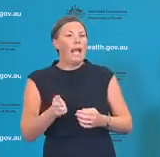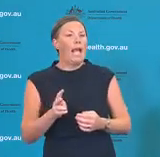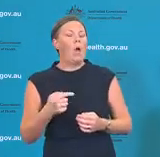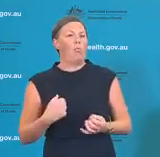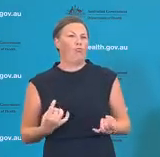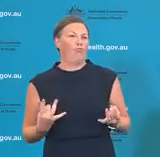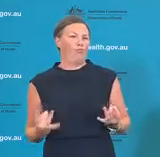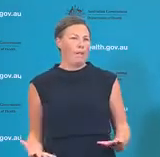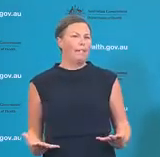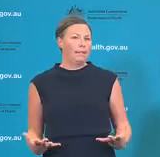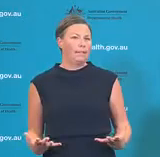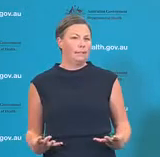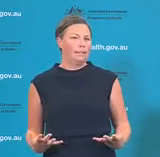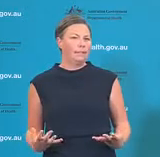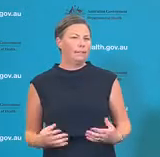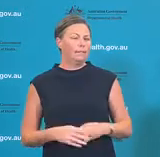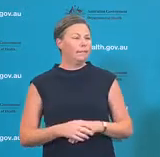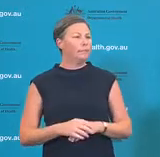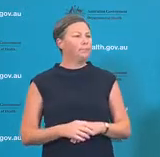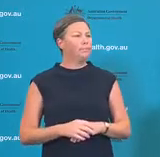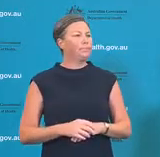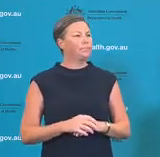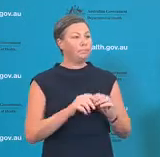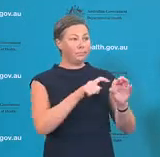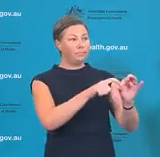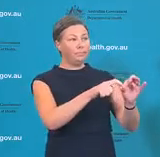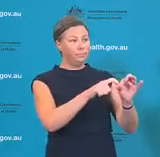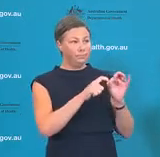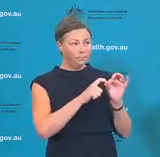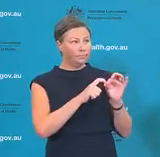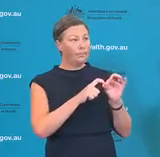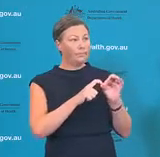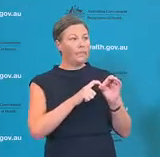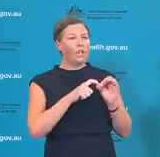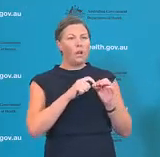With the cluster outbreaks that we have seen in Australia so far, where they've hit aged care